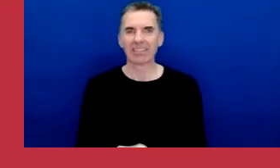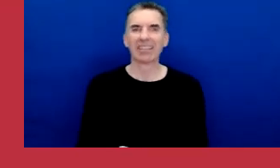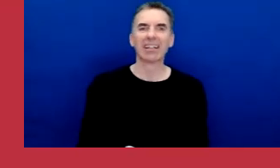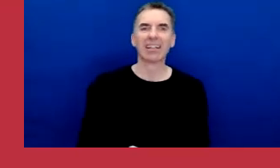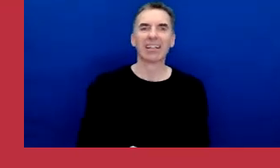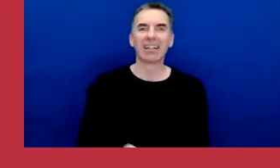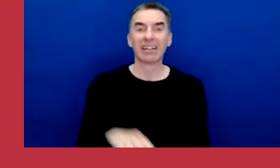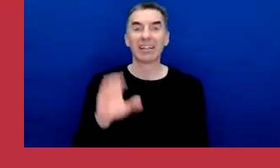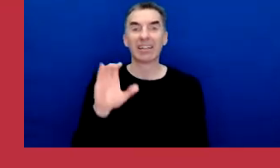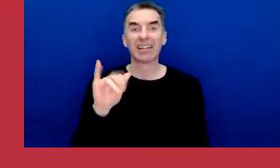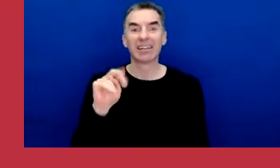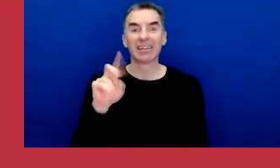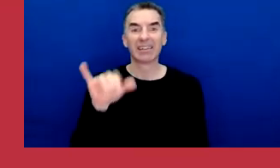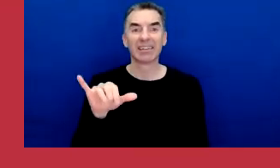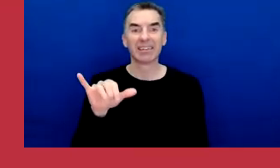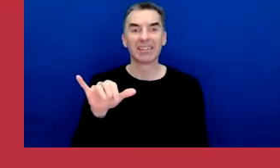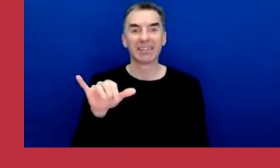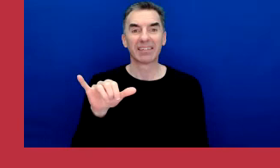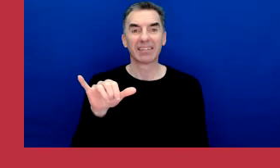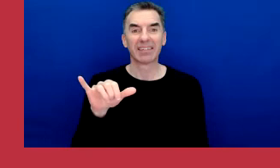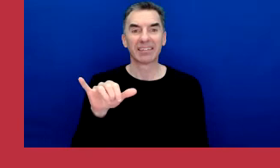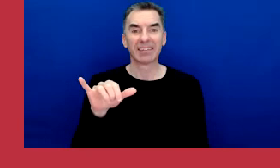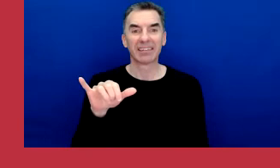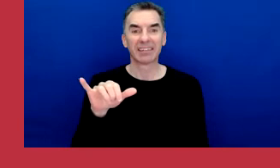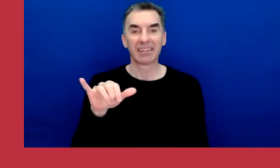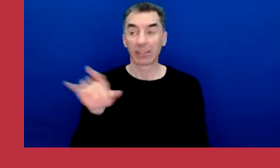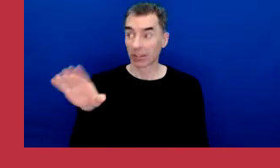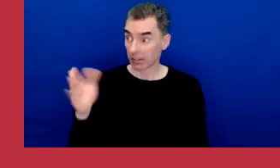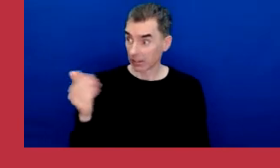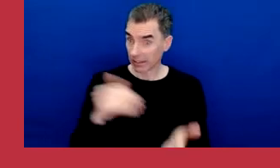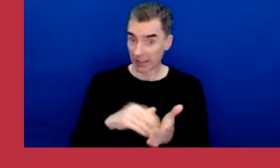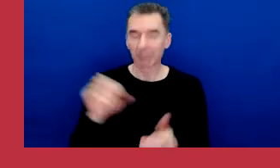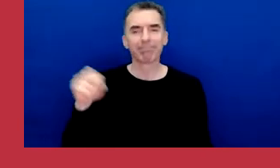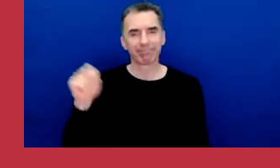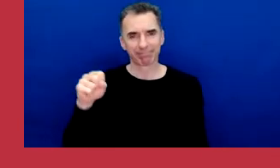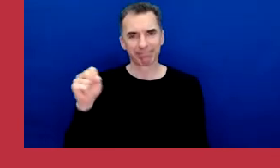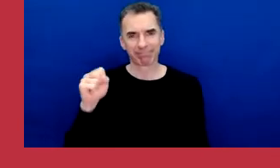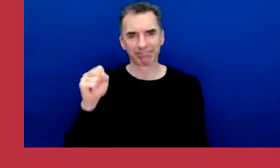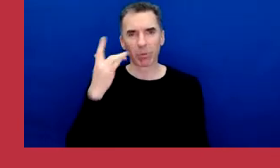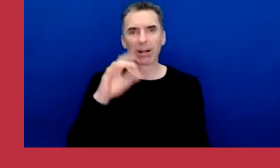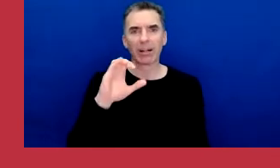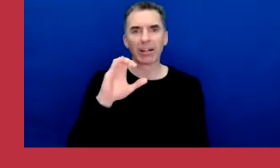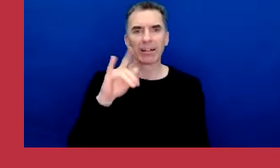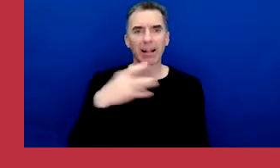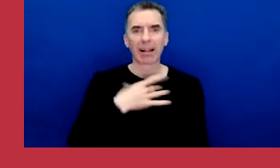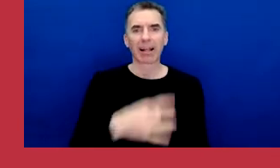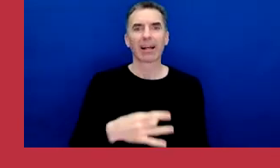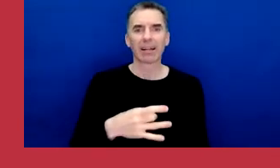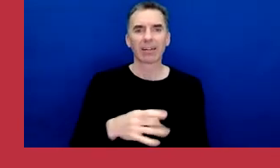Cyndie was in it again for this. Yup. Because she likes chocolate and beetle butter, and I like Cyndie here